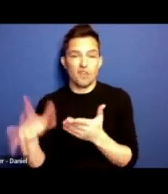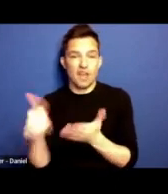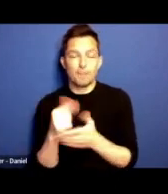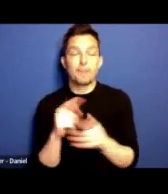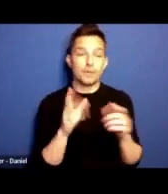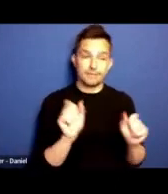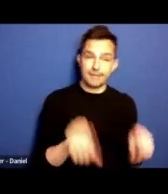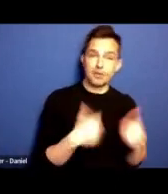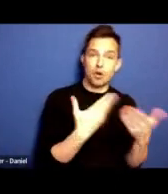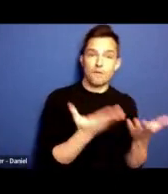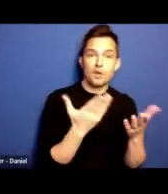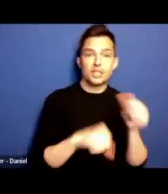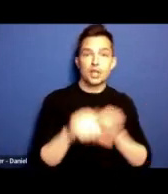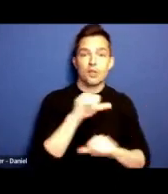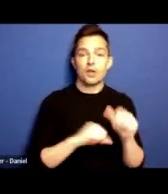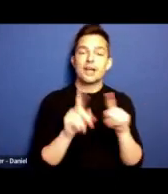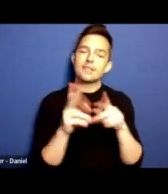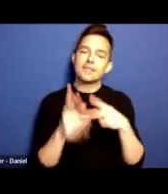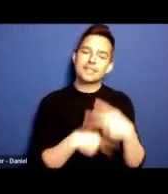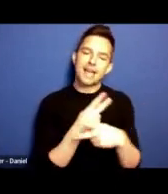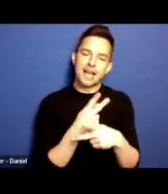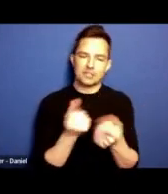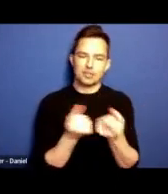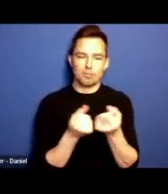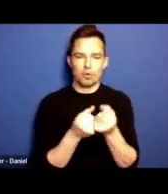offer each other a different kind of support that support